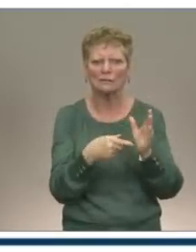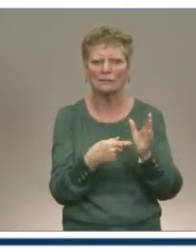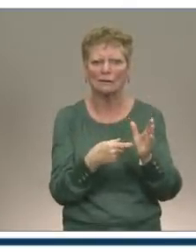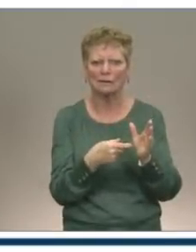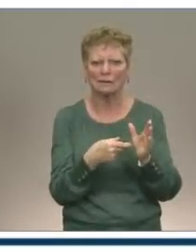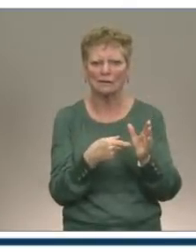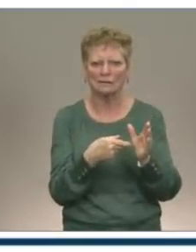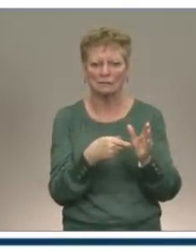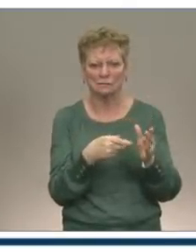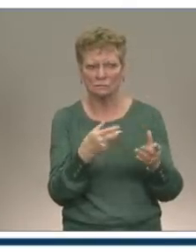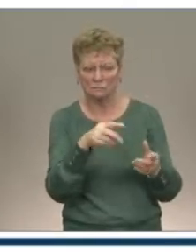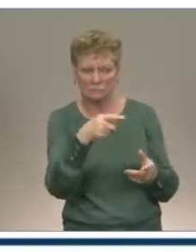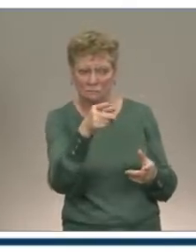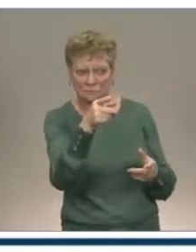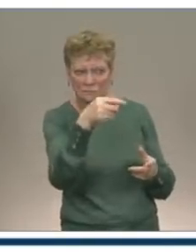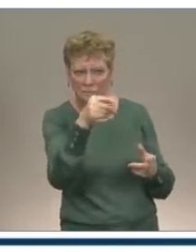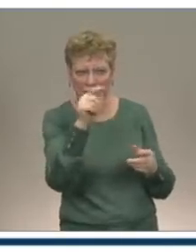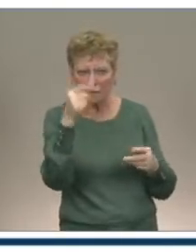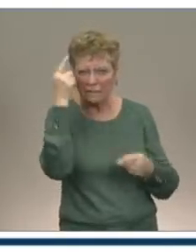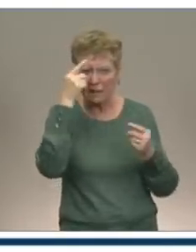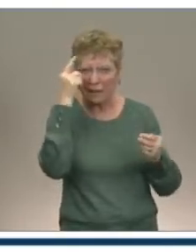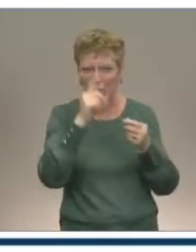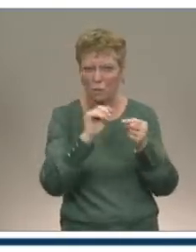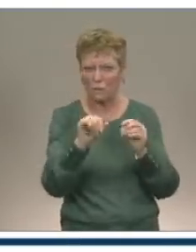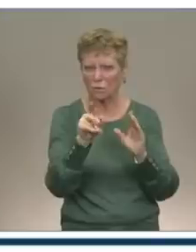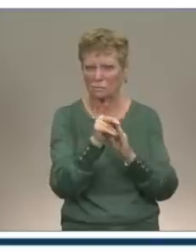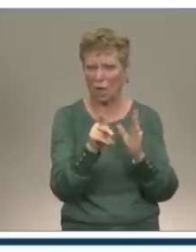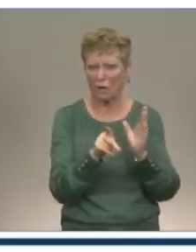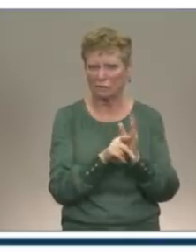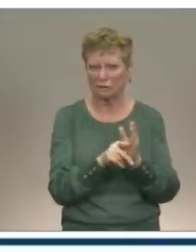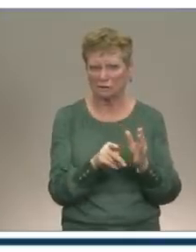either of you considered that these policies could be doing more societal harm than good